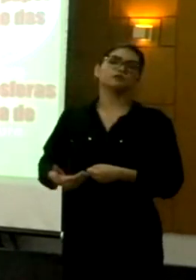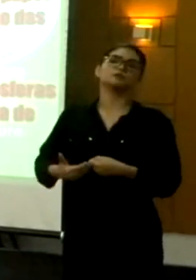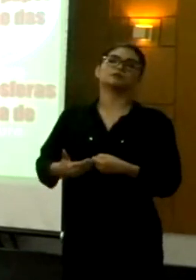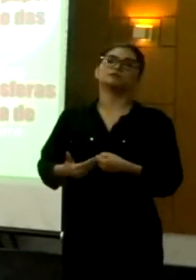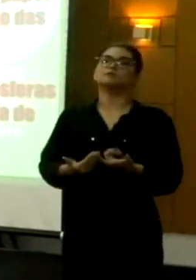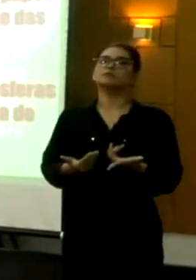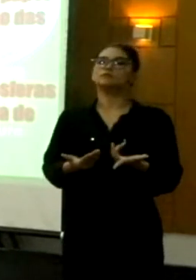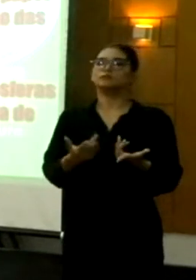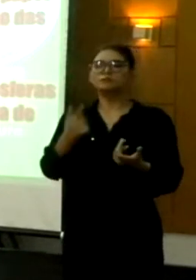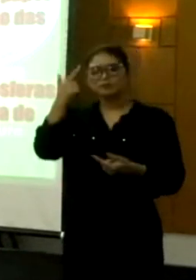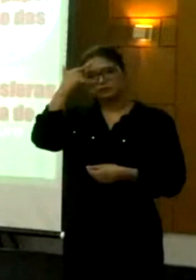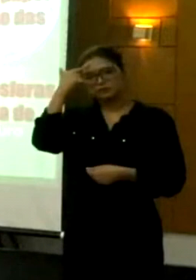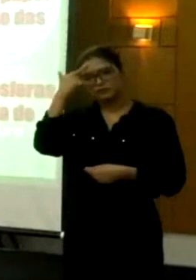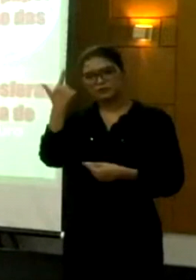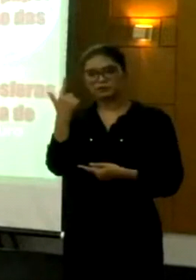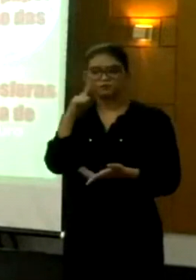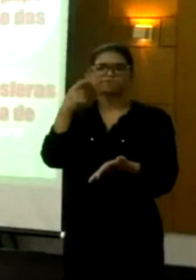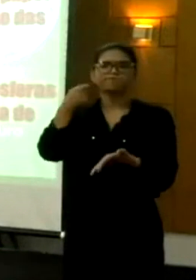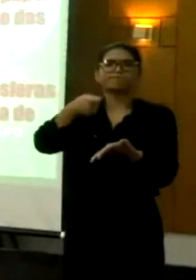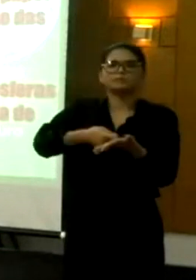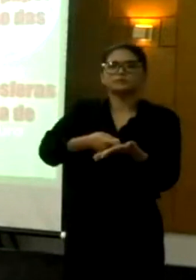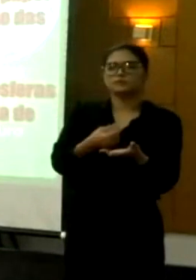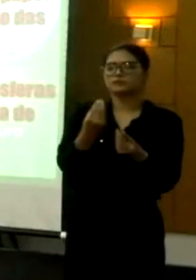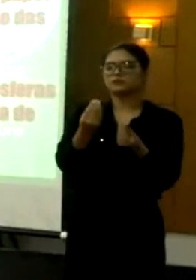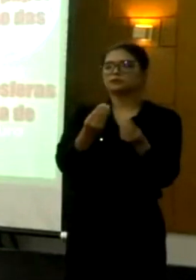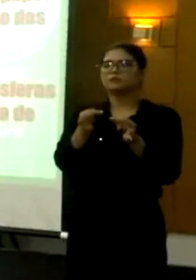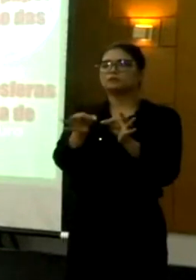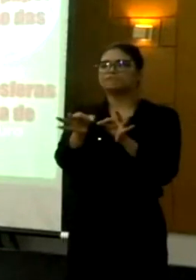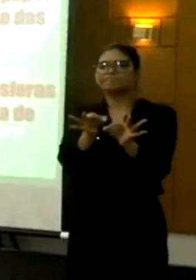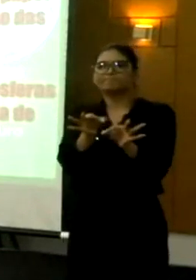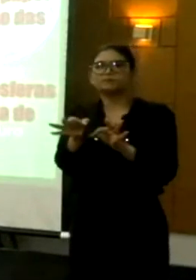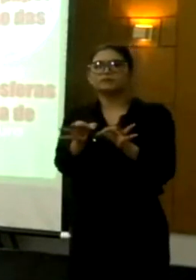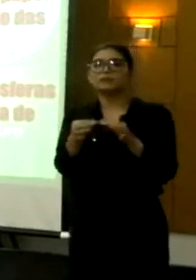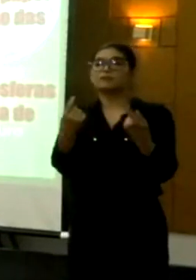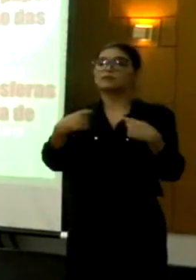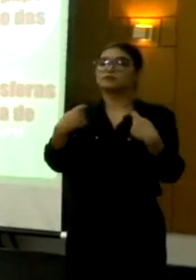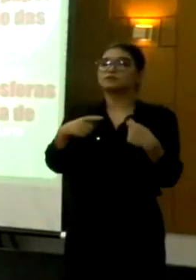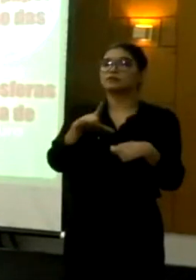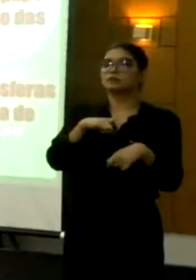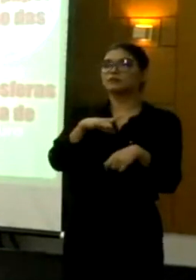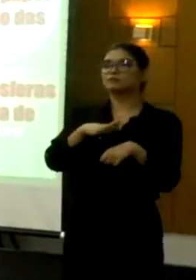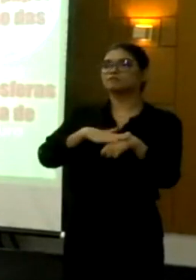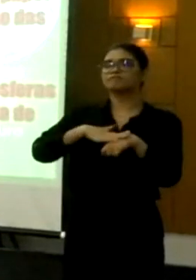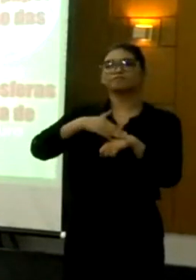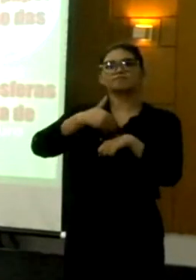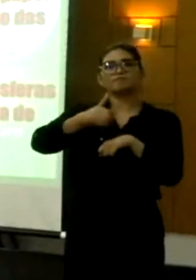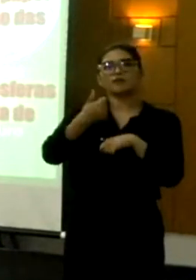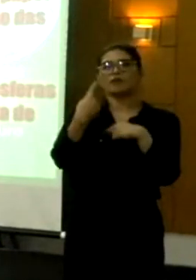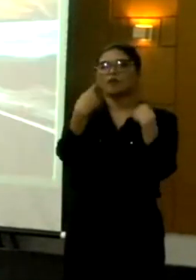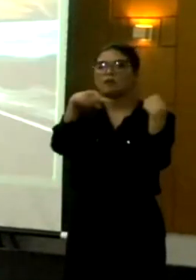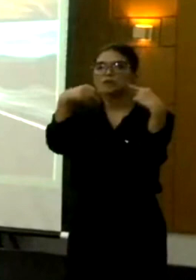decision-making have to be more concrete so that we can